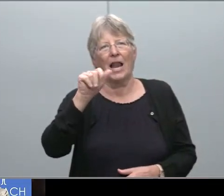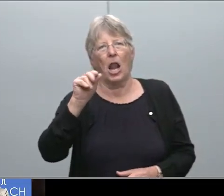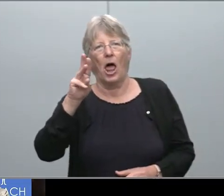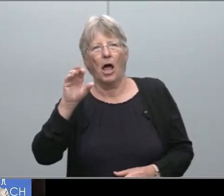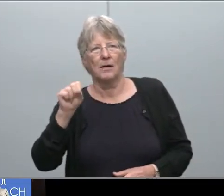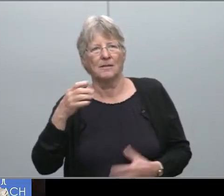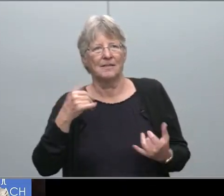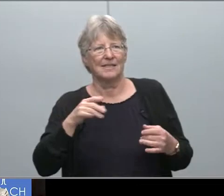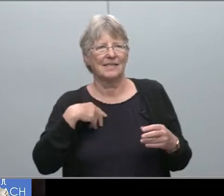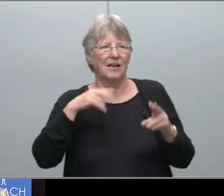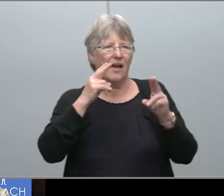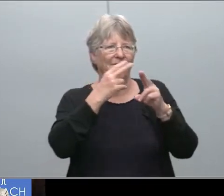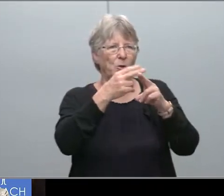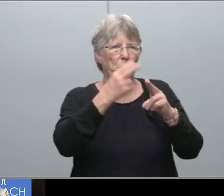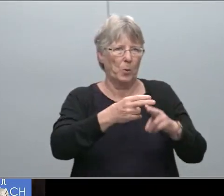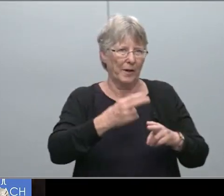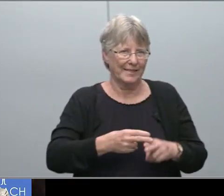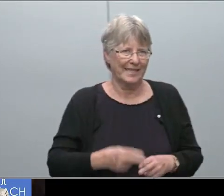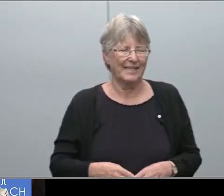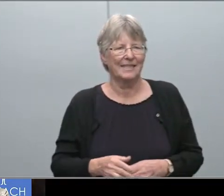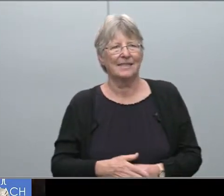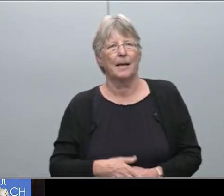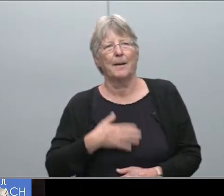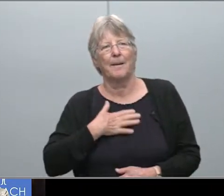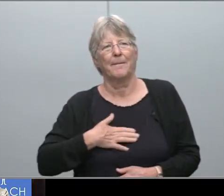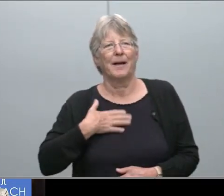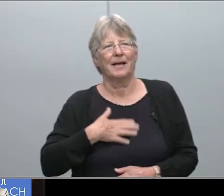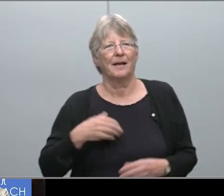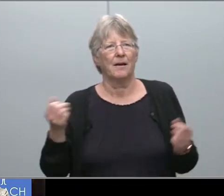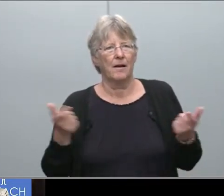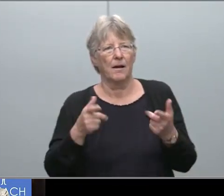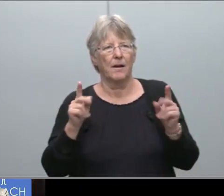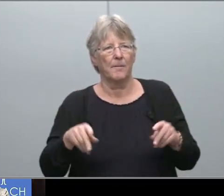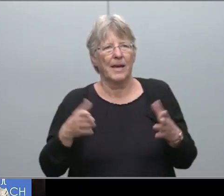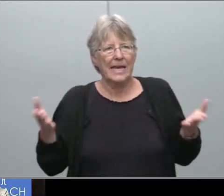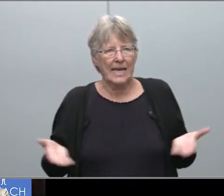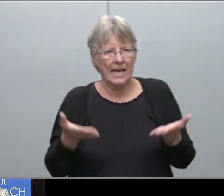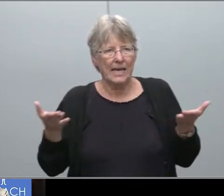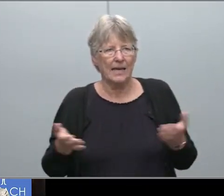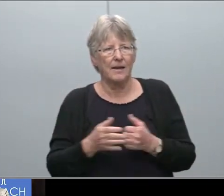And we're doing a panel discussion to talk about what our city is doing